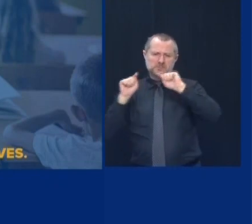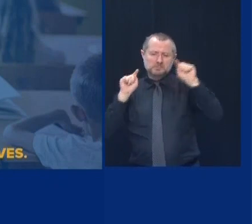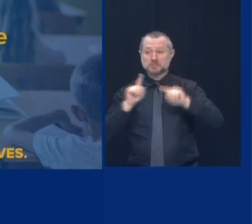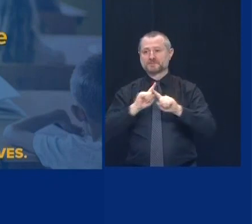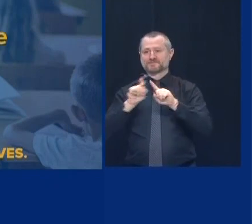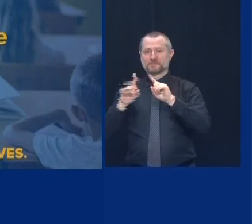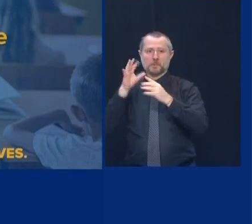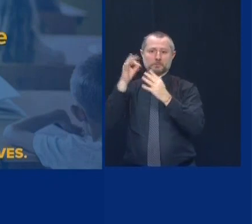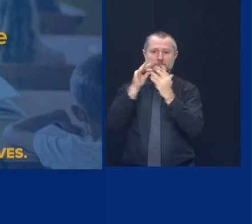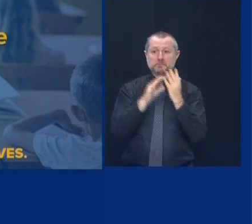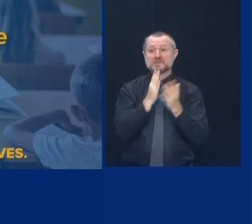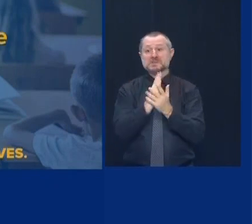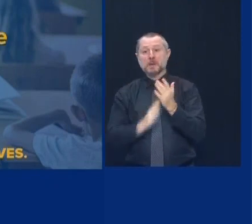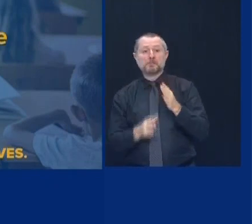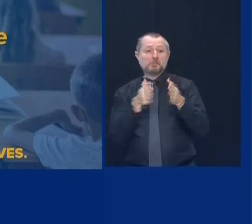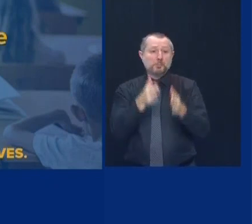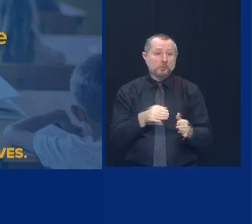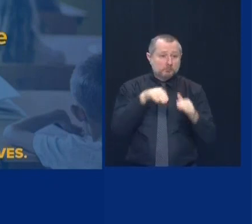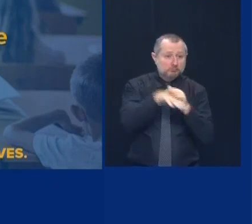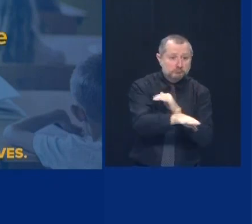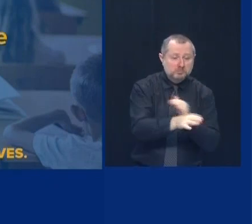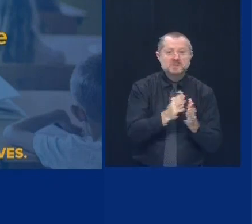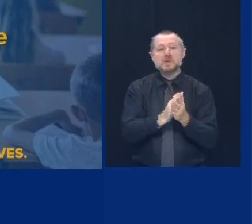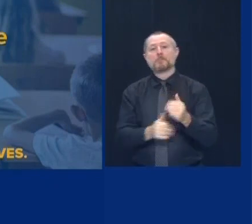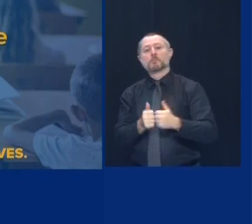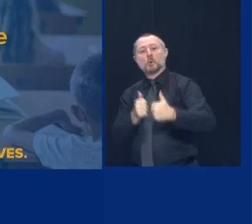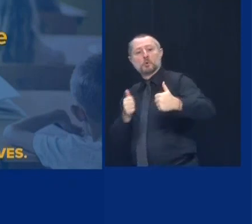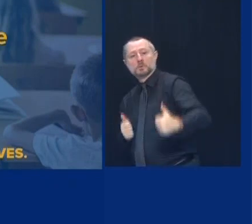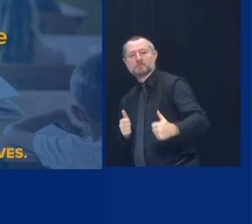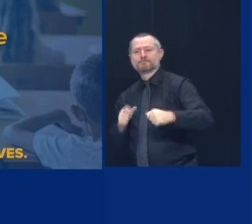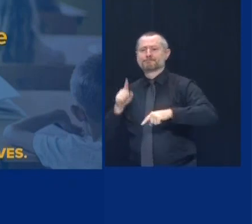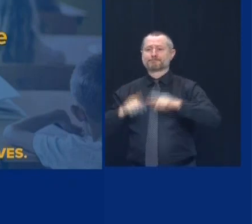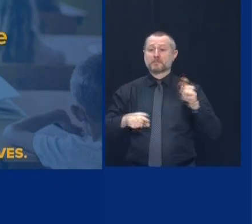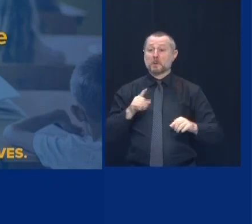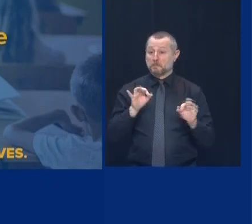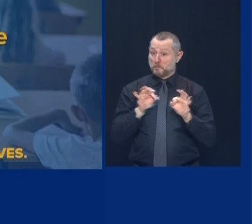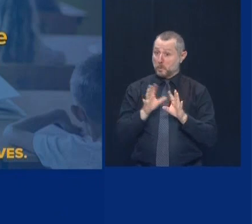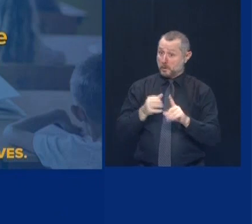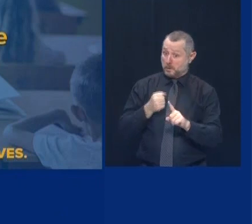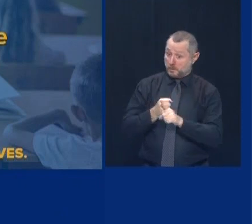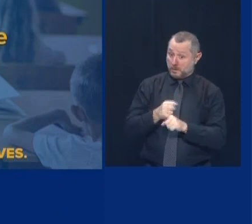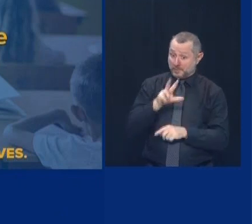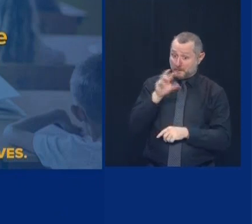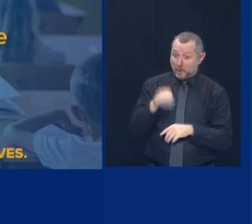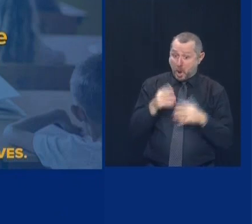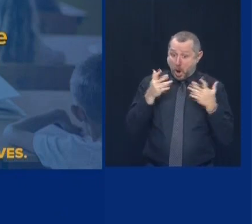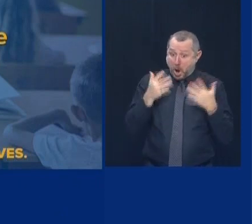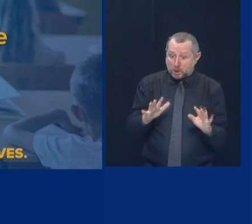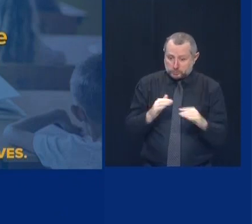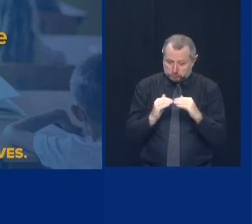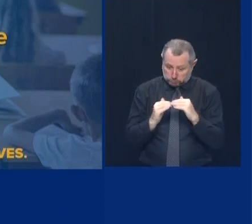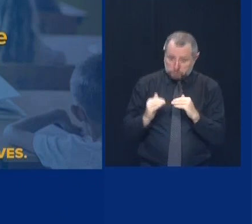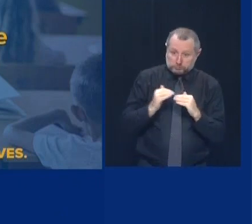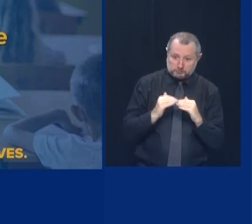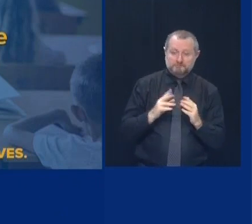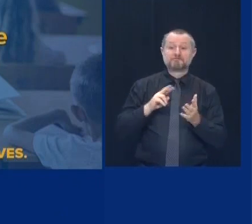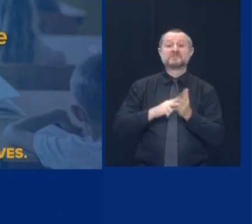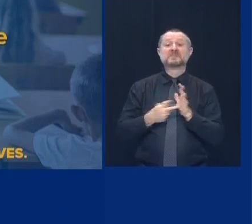AND, YOU HAVE 700 SCHOOL DISTRICTS ACROSS THE STATE. YOU HAVE A WHOLE VARIETY OF OPTIONS. SOME ARE IV[ñ